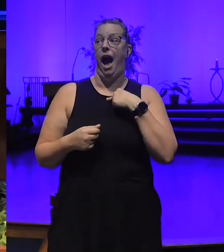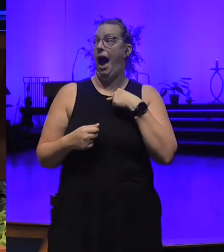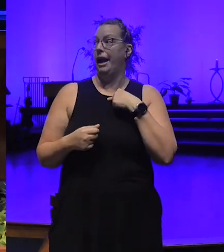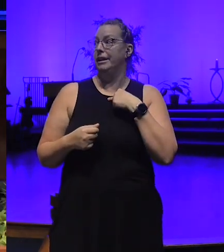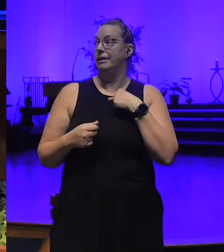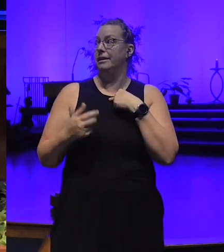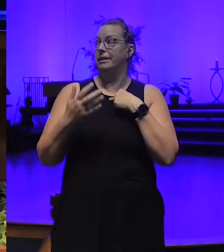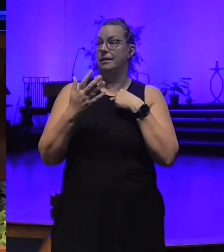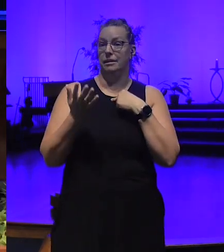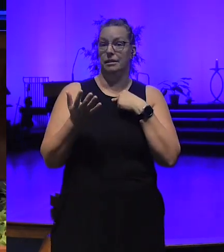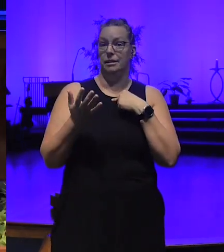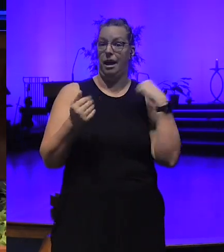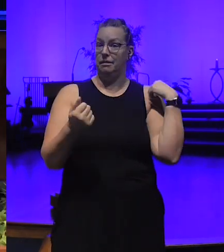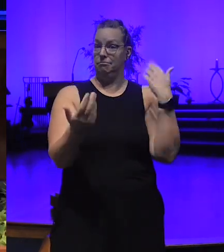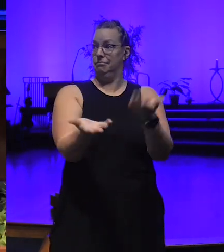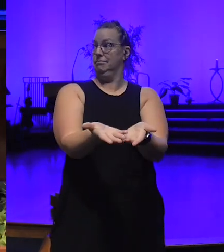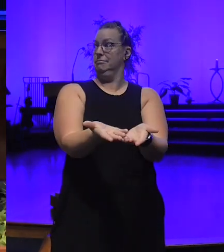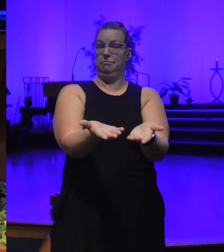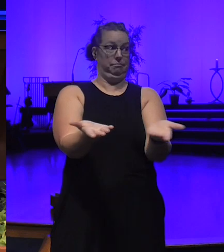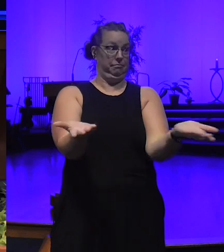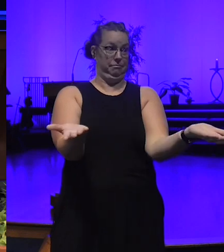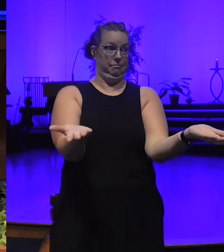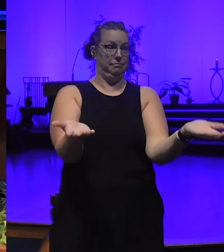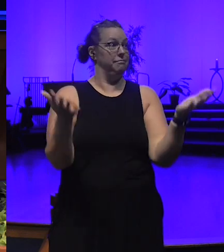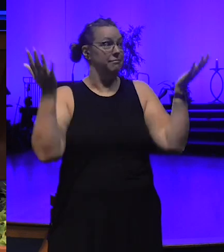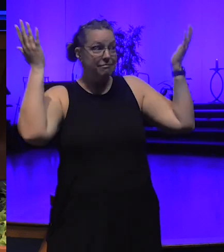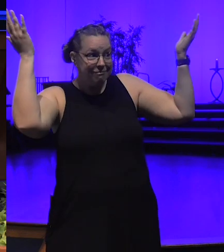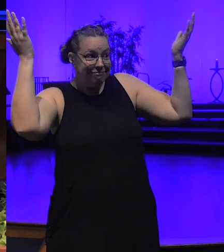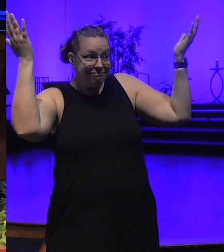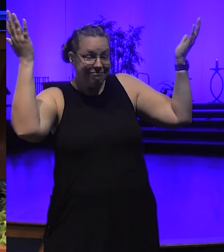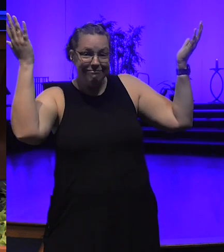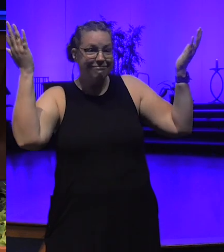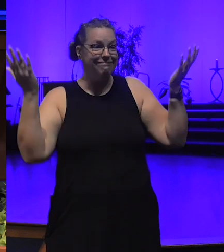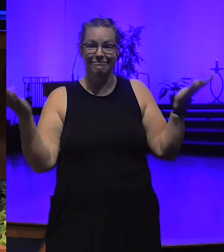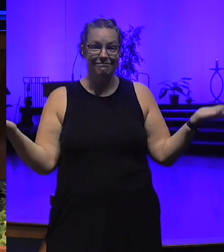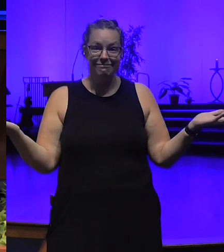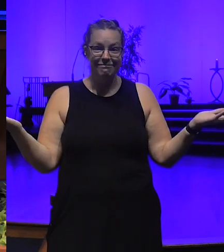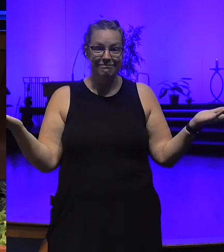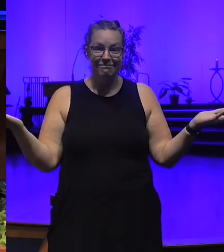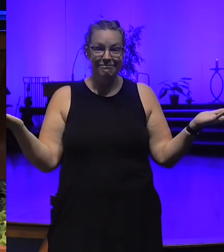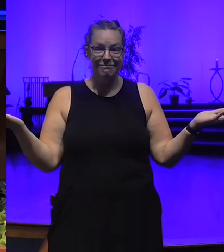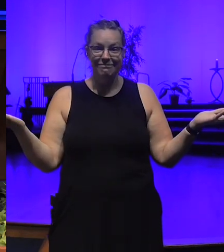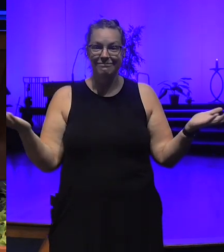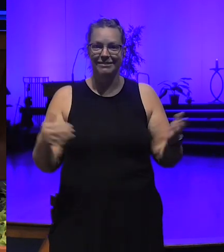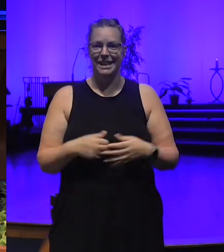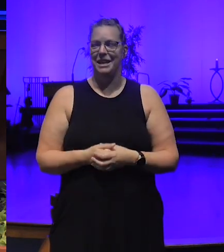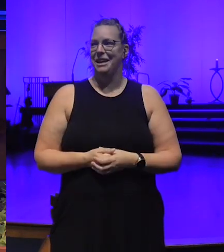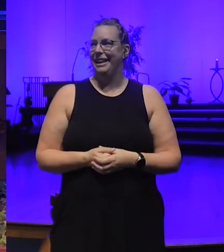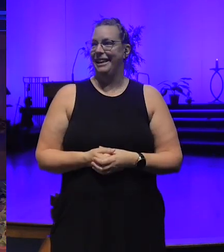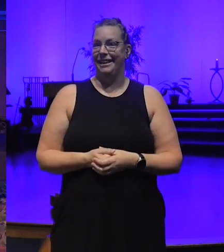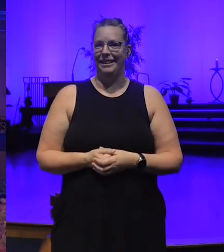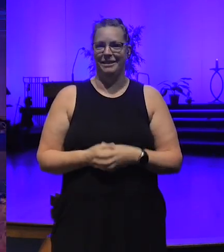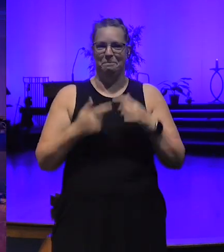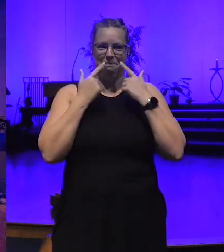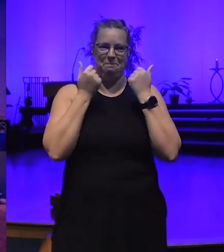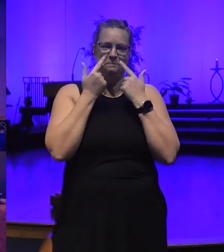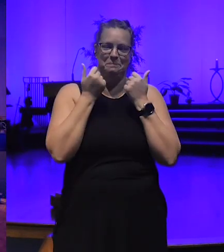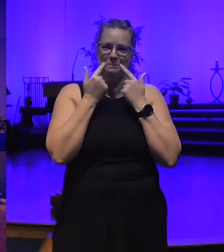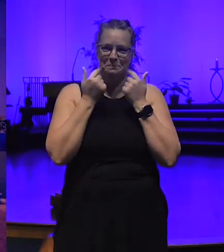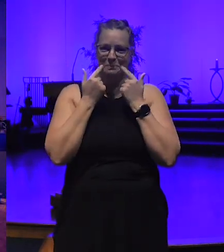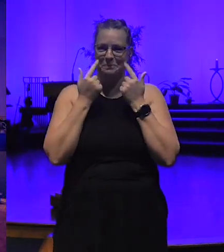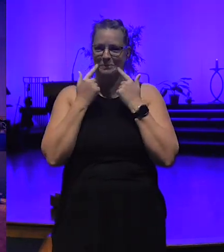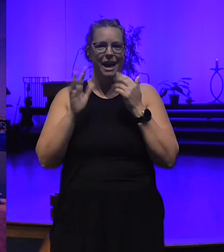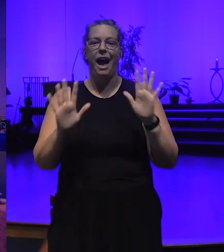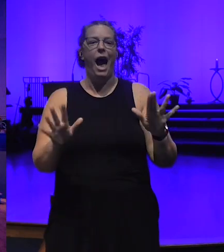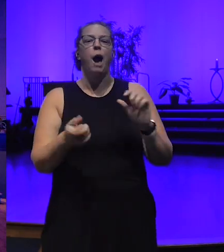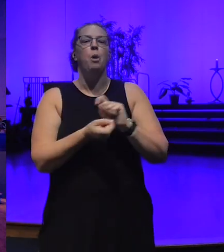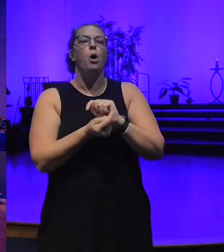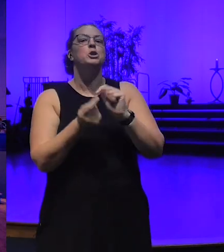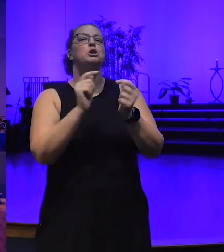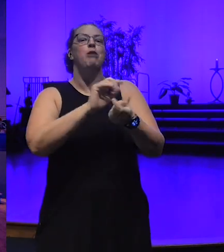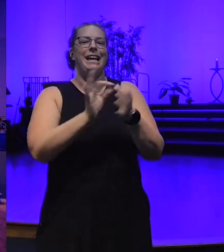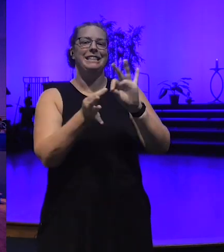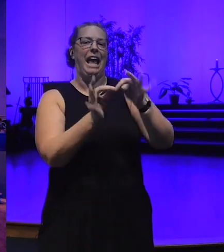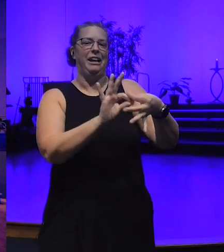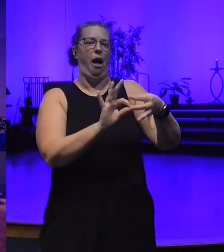look back and go hm h I won't I won't translate what h means but you can imagine what